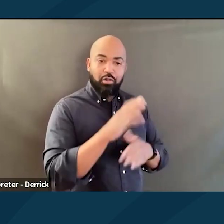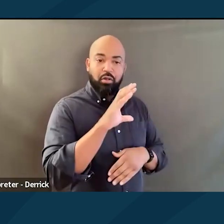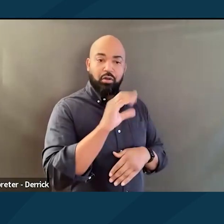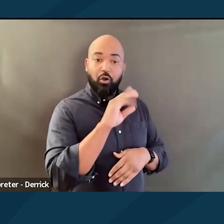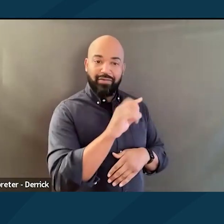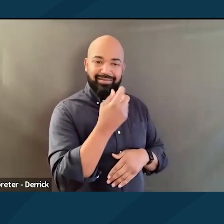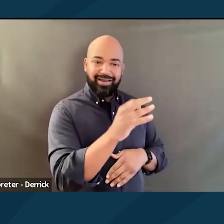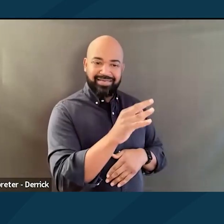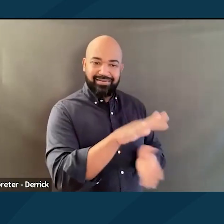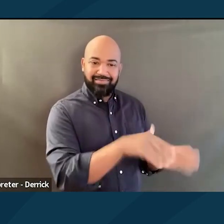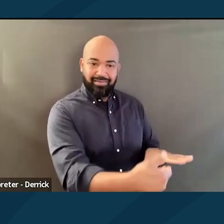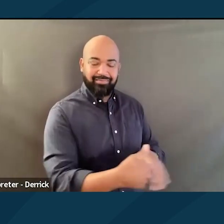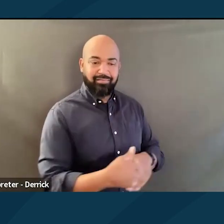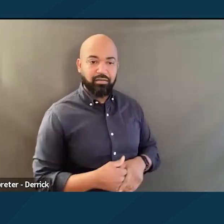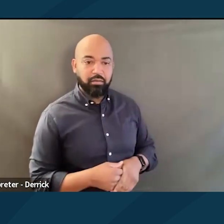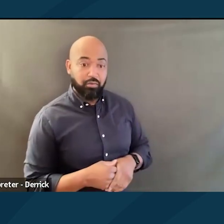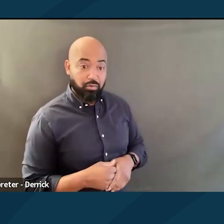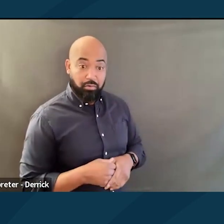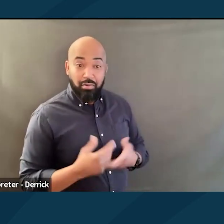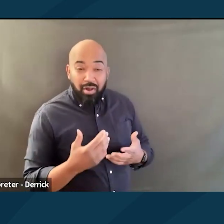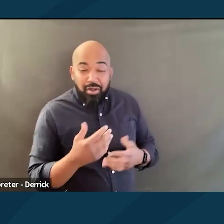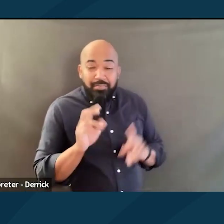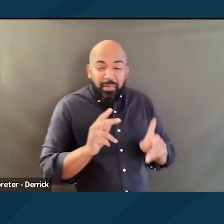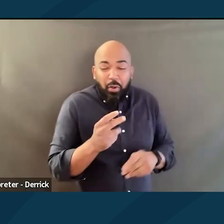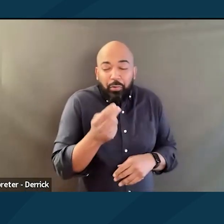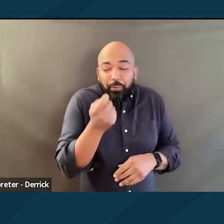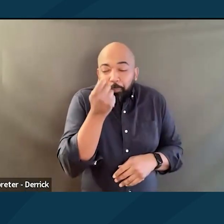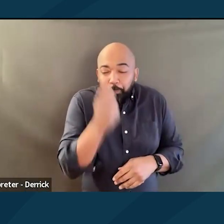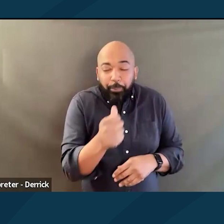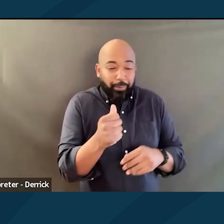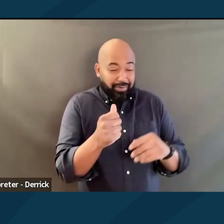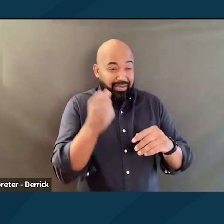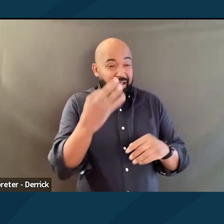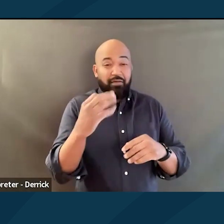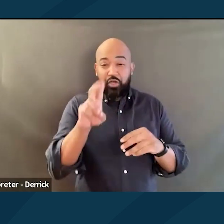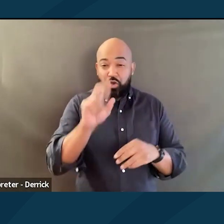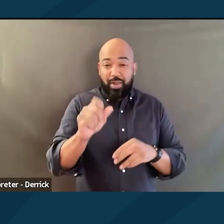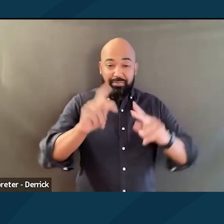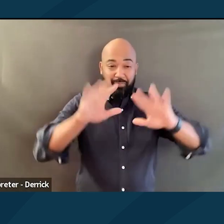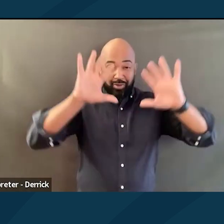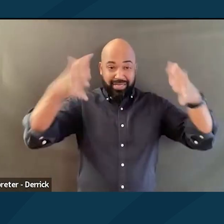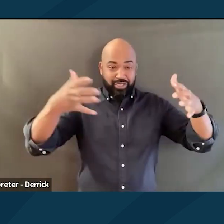For a group of people that only account for a fraction of the percentage of the U.S. population,